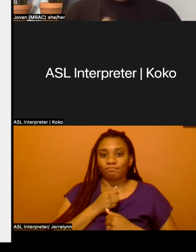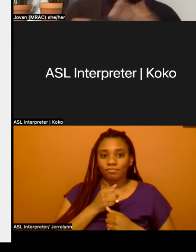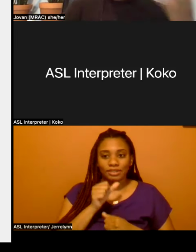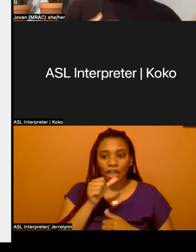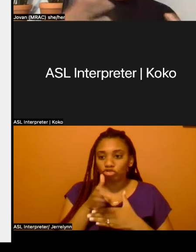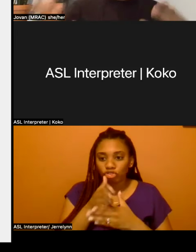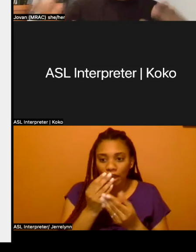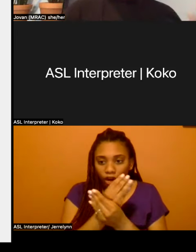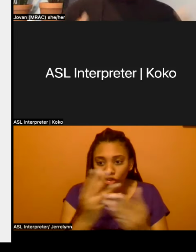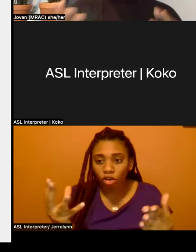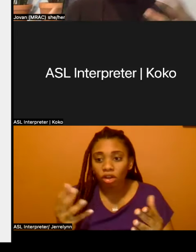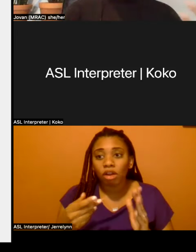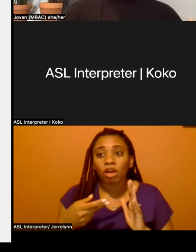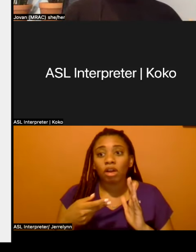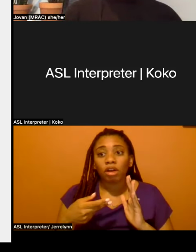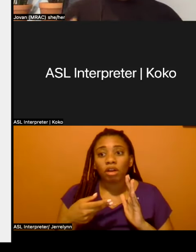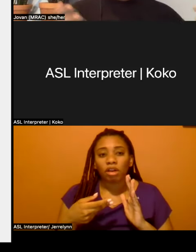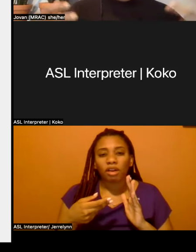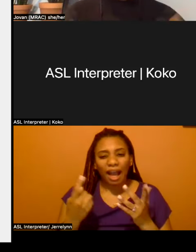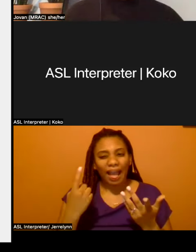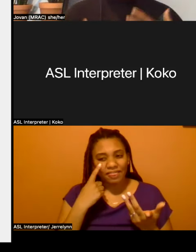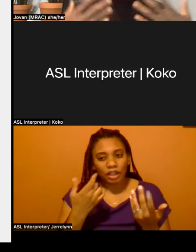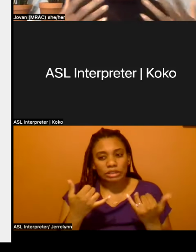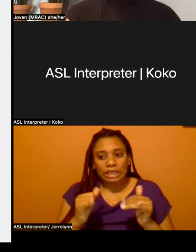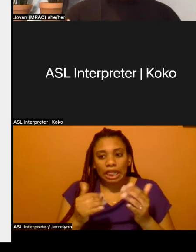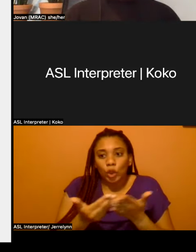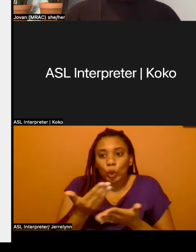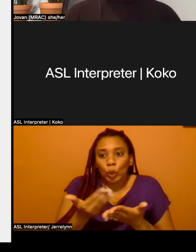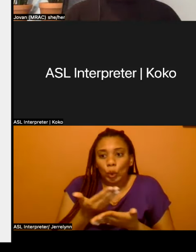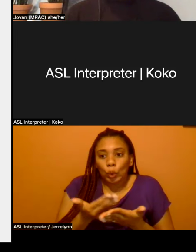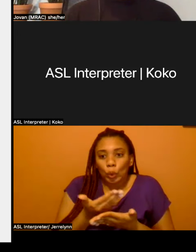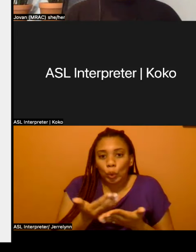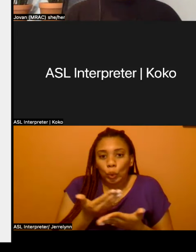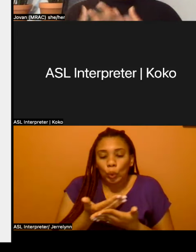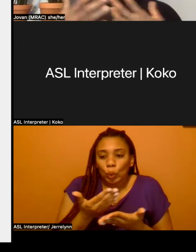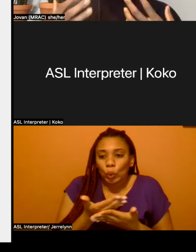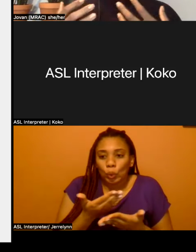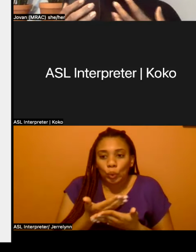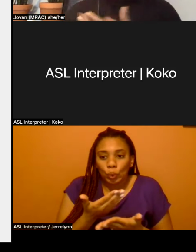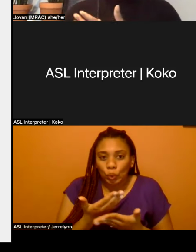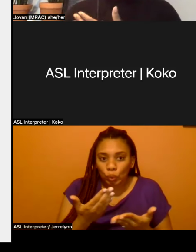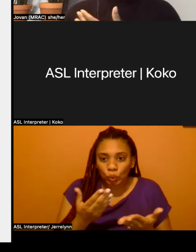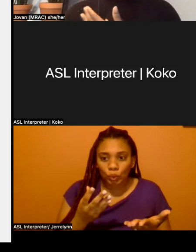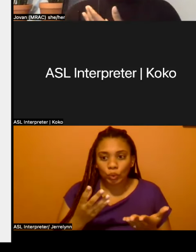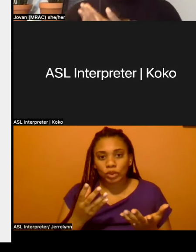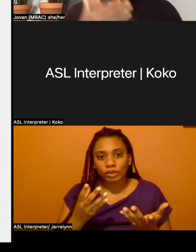I would still say that you're emerging. You're still kind of coming into your career and understanding, or really just stepping